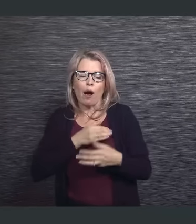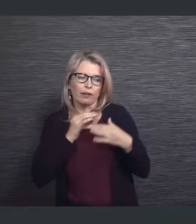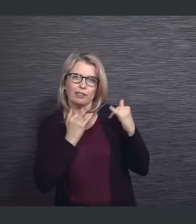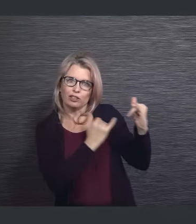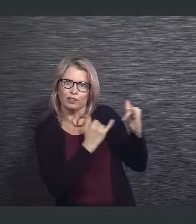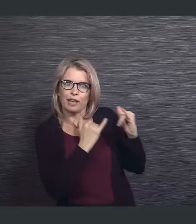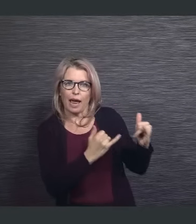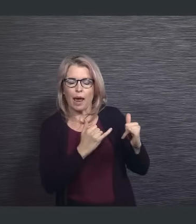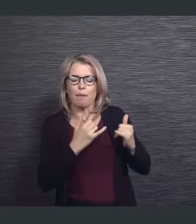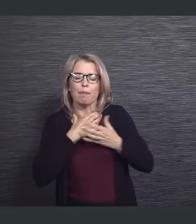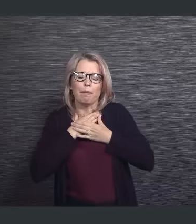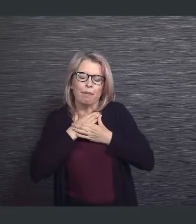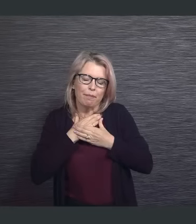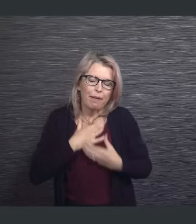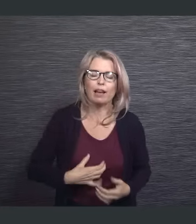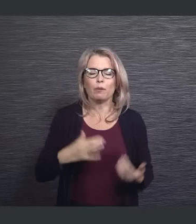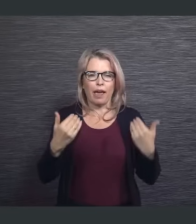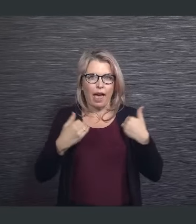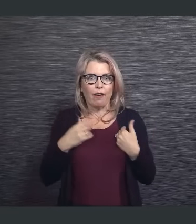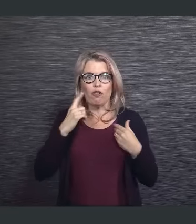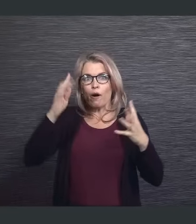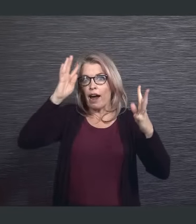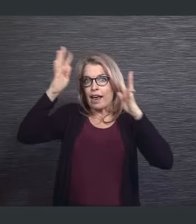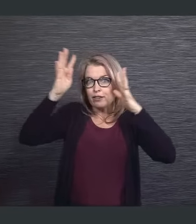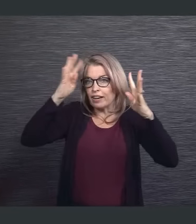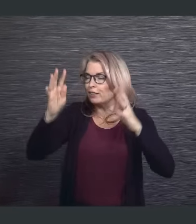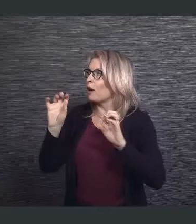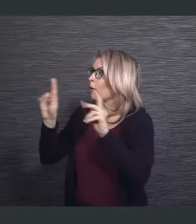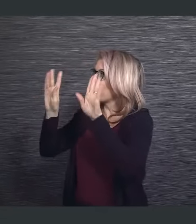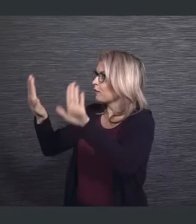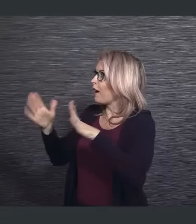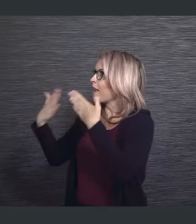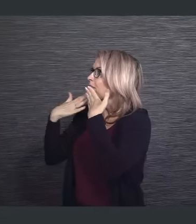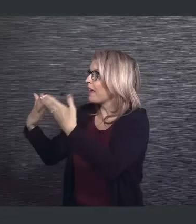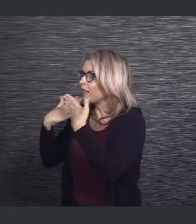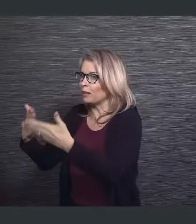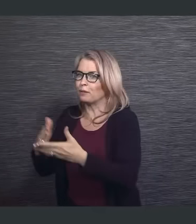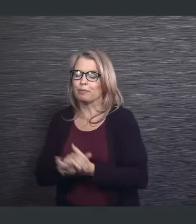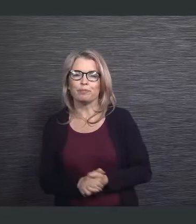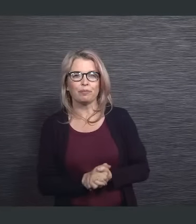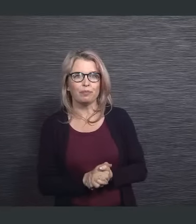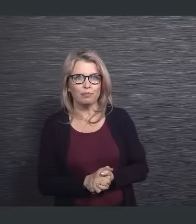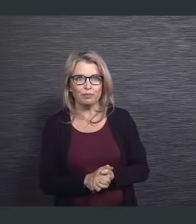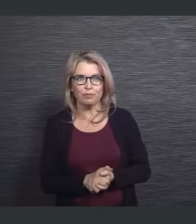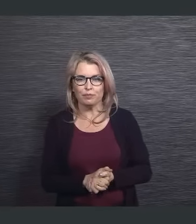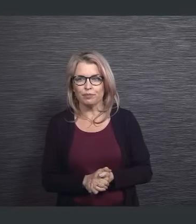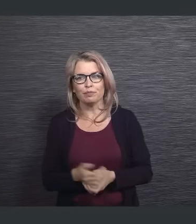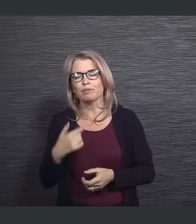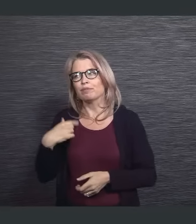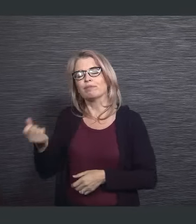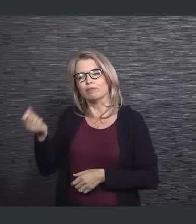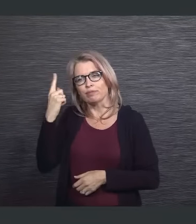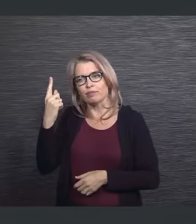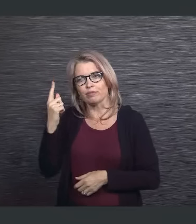companies have for innovation. OK. Right. Thank you. So I understand our collaboration